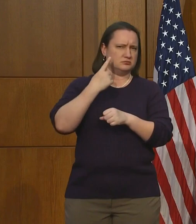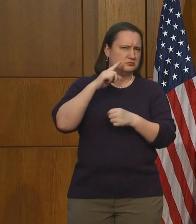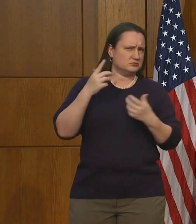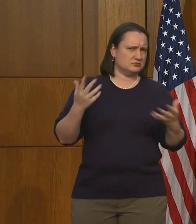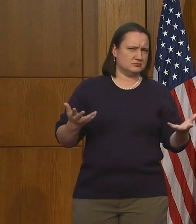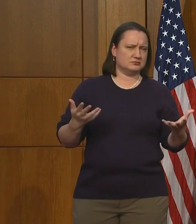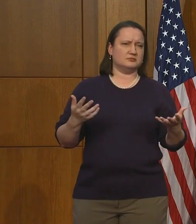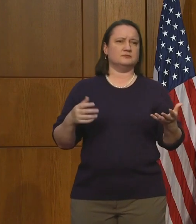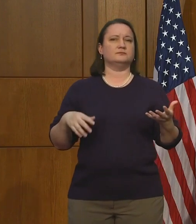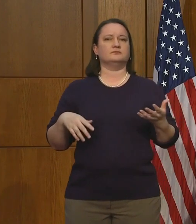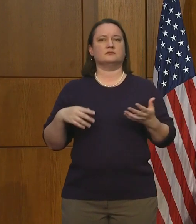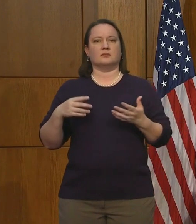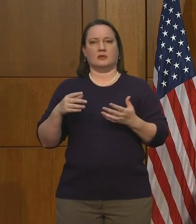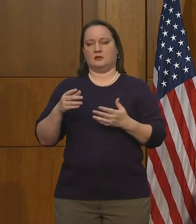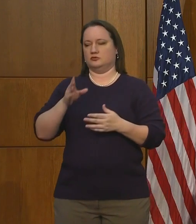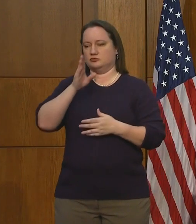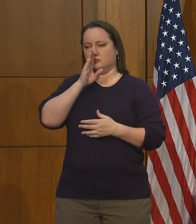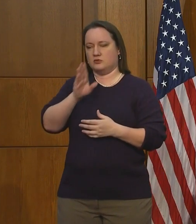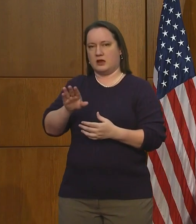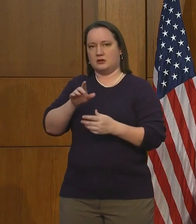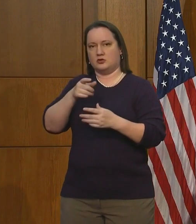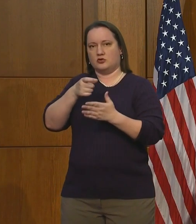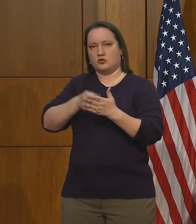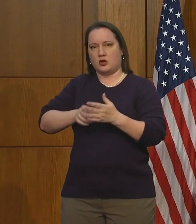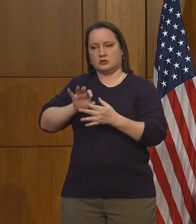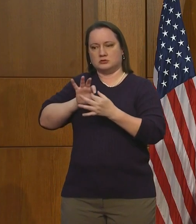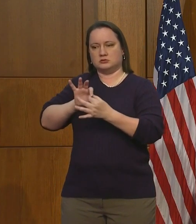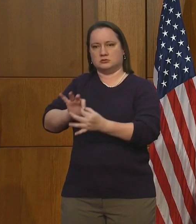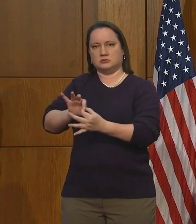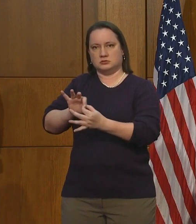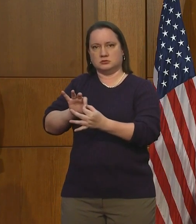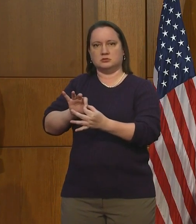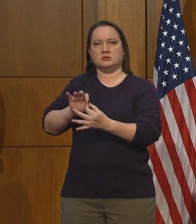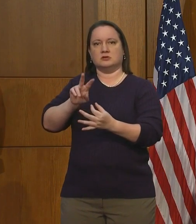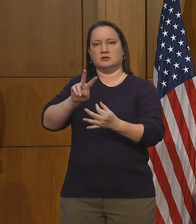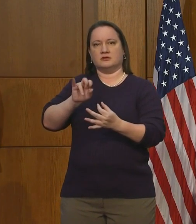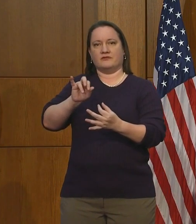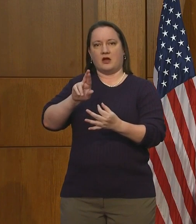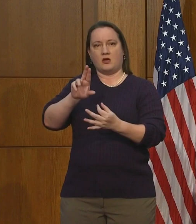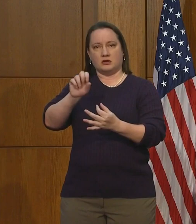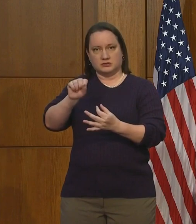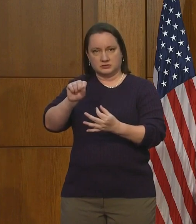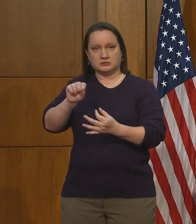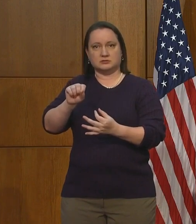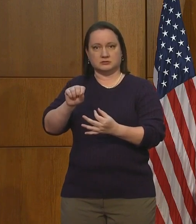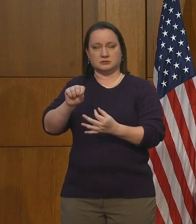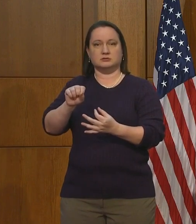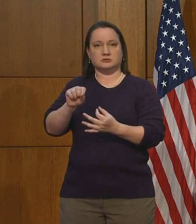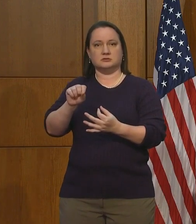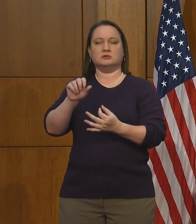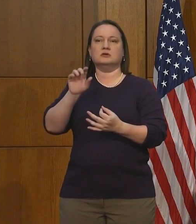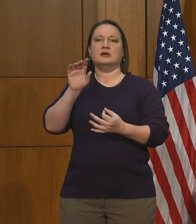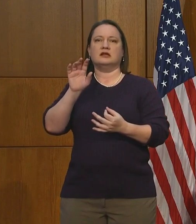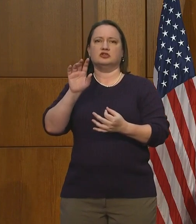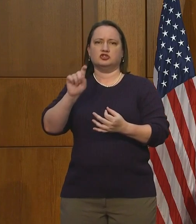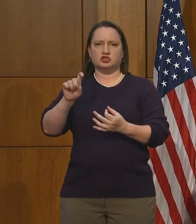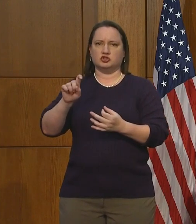HUNDRED AND FIFTY MILLION DOLLARS TO BE USED- FOR- DIRECT